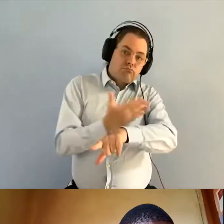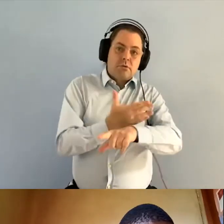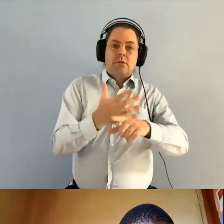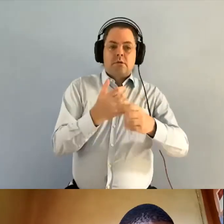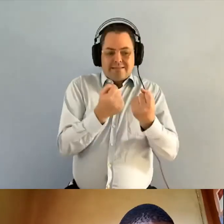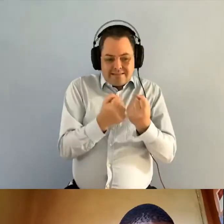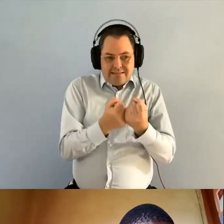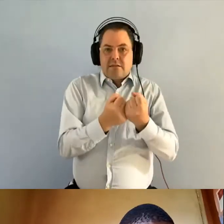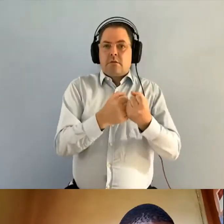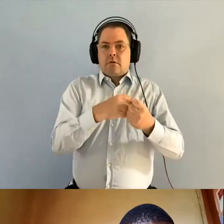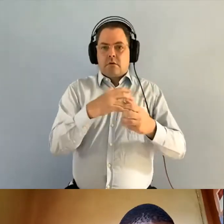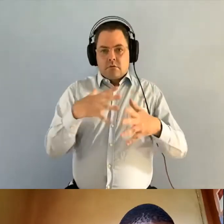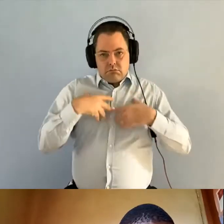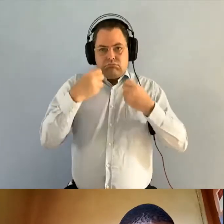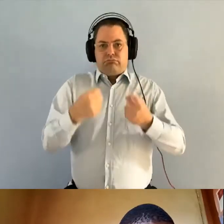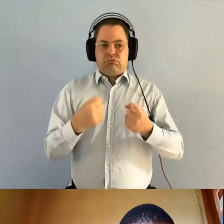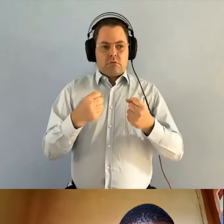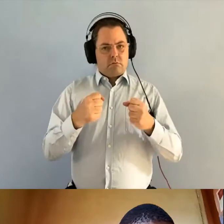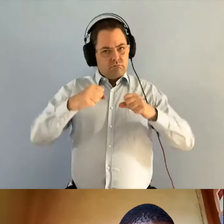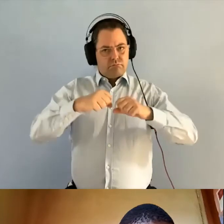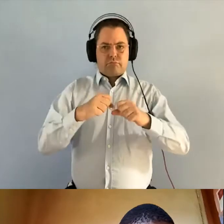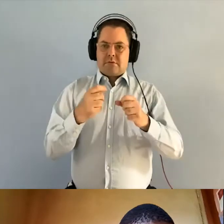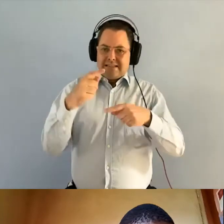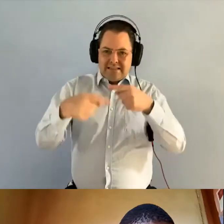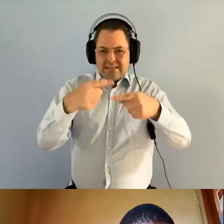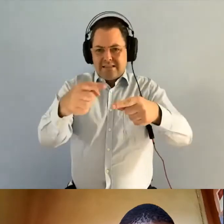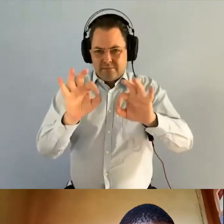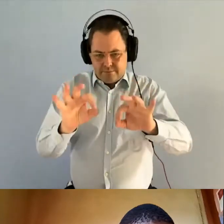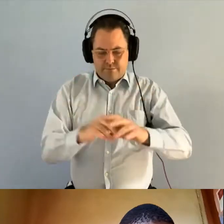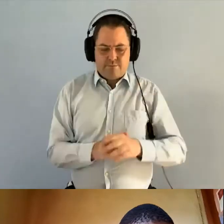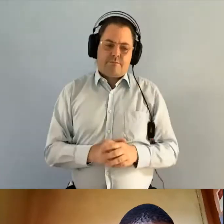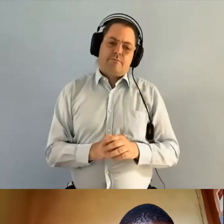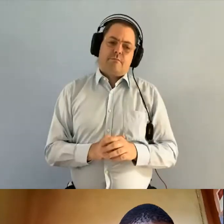women and girls with disabilities